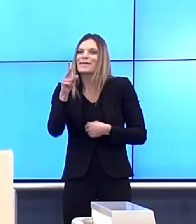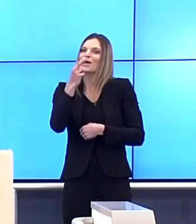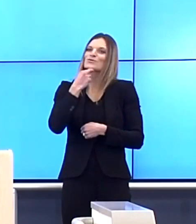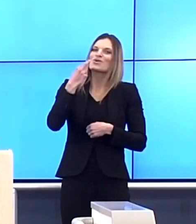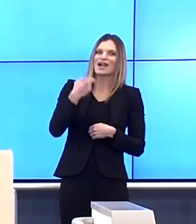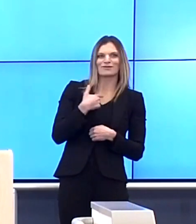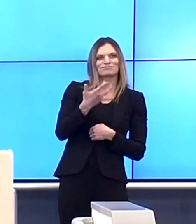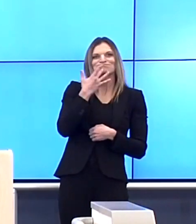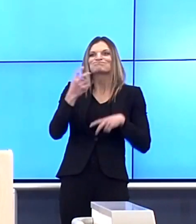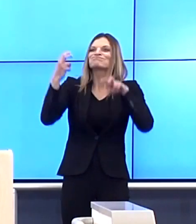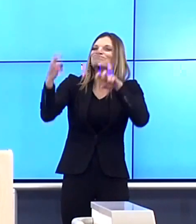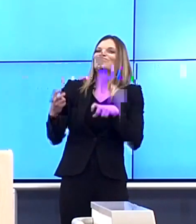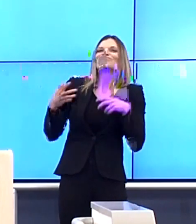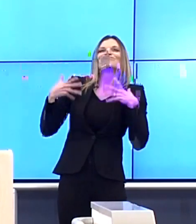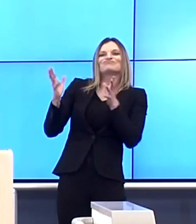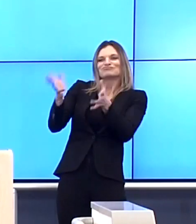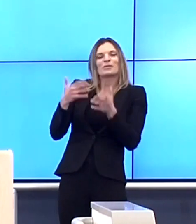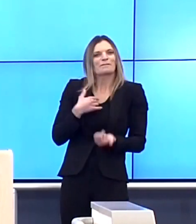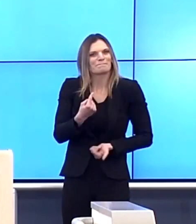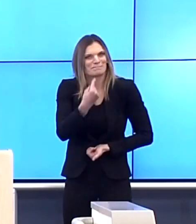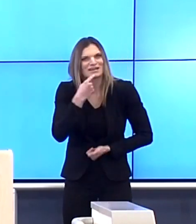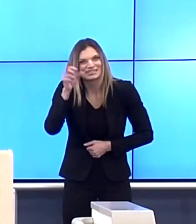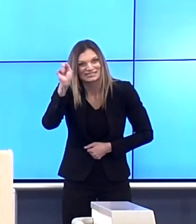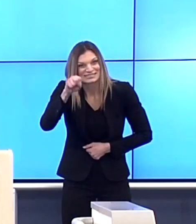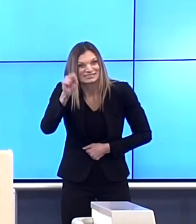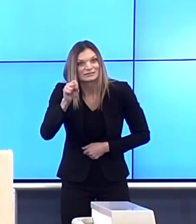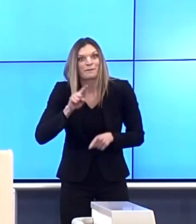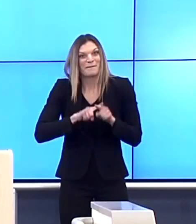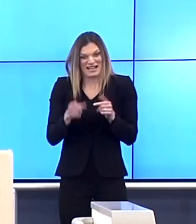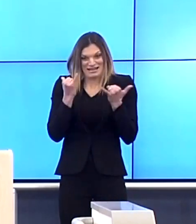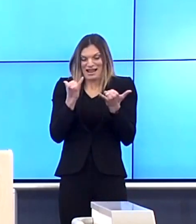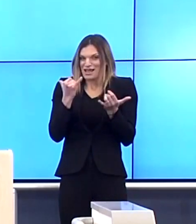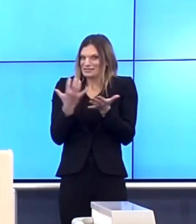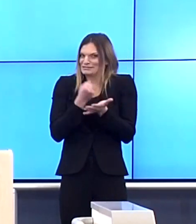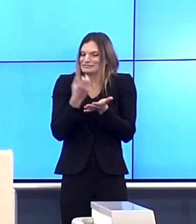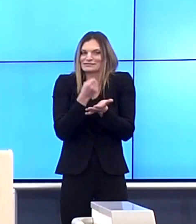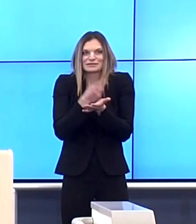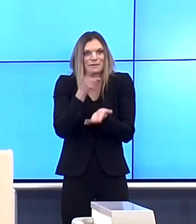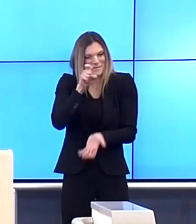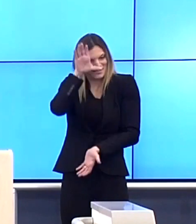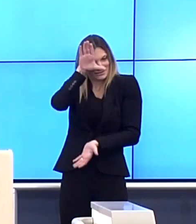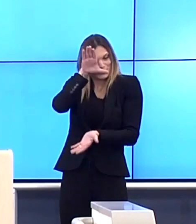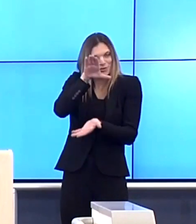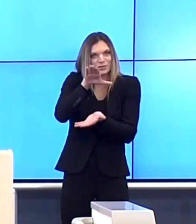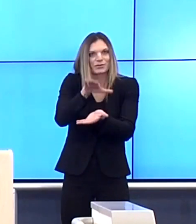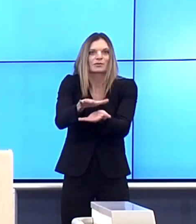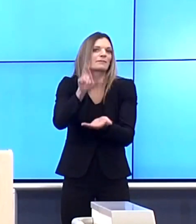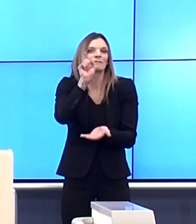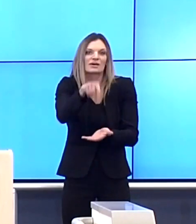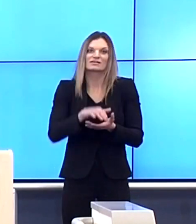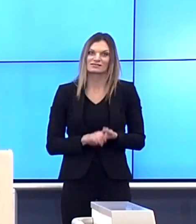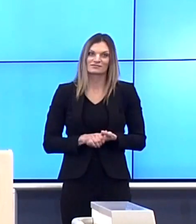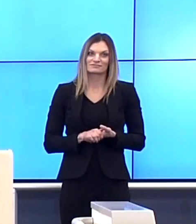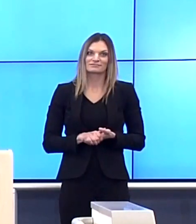SCHOOL AND KEEP SMALL BUSINESSES OPEN AND EAT AT RESTAURANTS OPEN AND EAT AT RESTAURANTS AGAIN IF WE ACT NOW. AGAIN IF WE ACT NOW. WE BEAT THIS LAST TIME BY WE BEAT THIS LAST TIME BY LISTENING TO OUR PUBLIC HEALTH